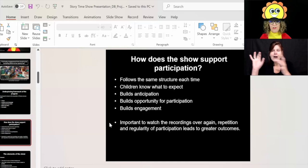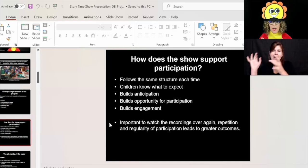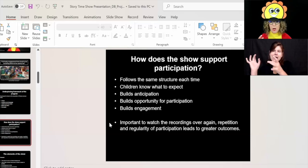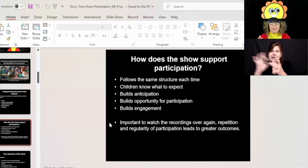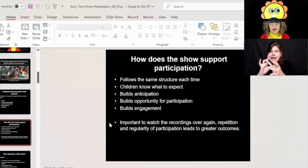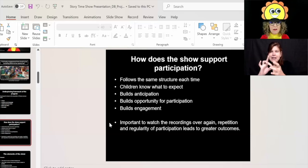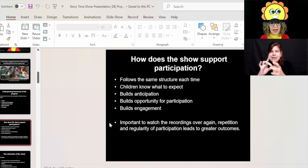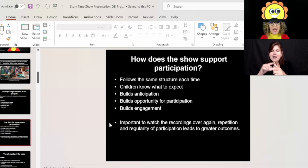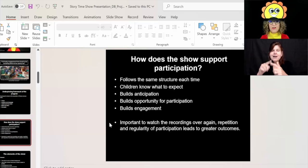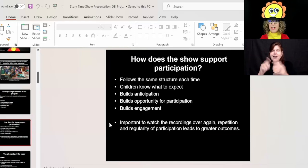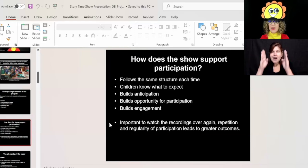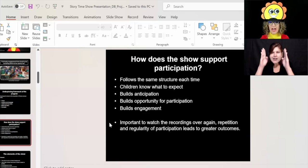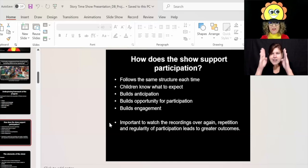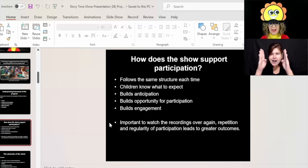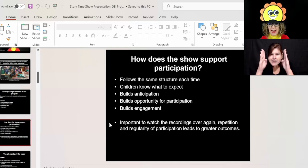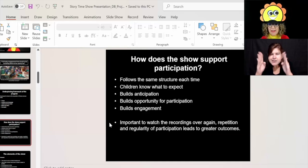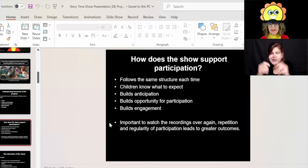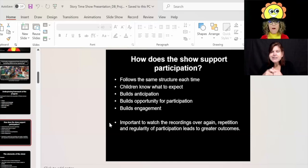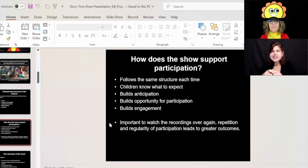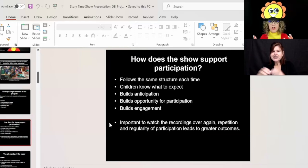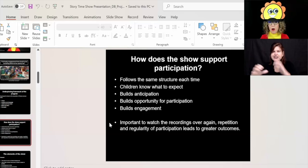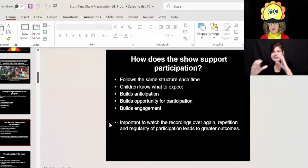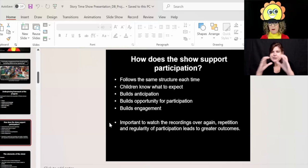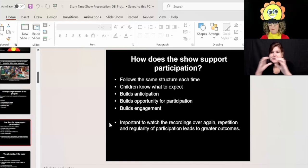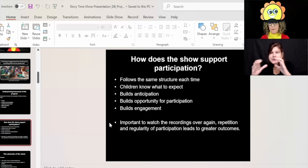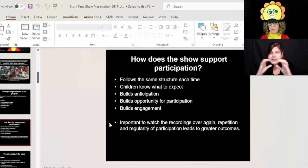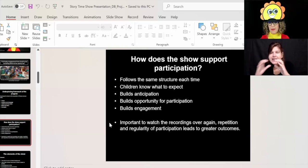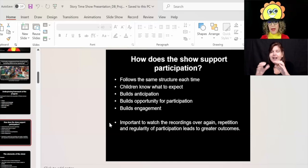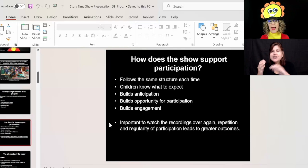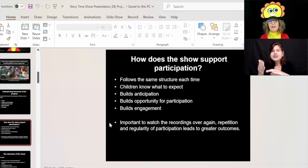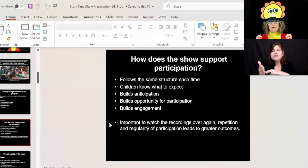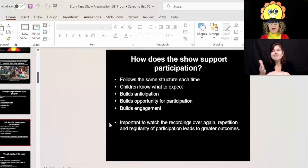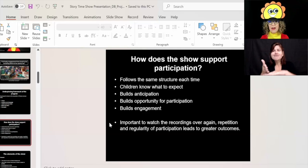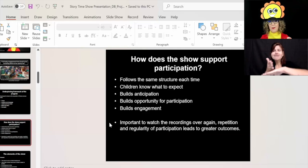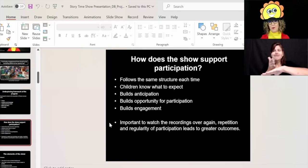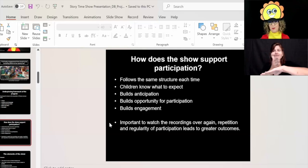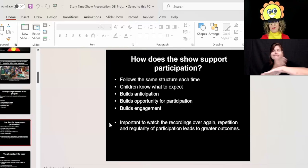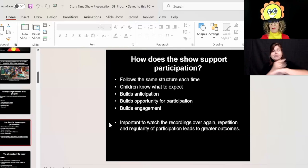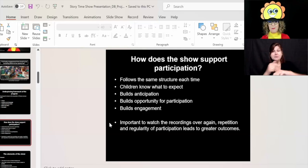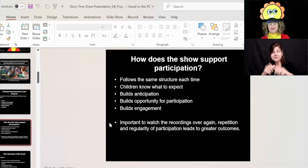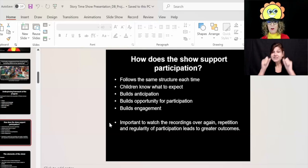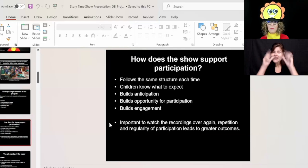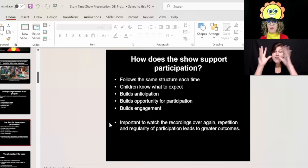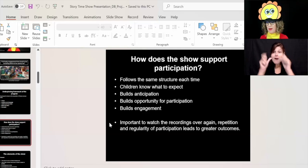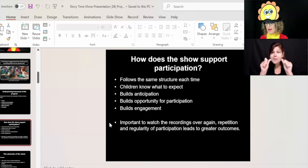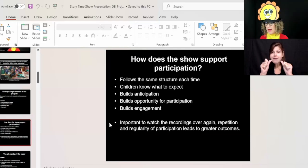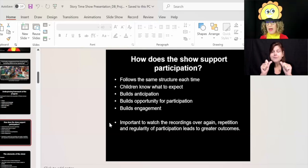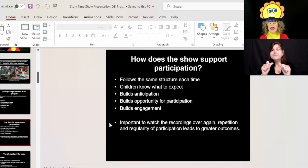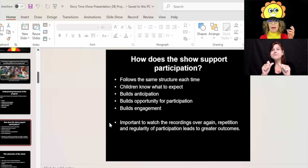Just that communication and connection is phenomenal. It's really important, my big top tip here